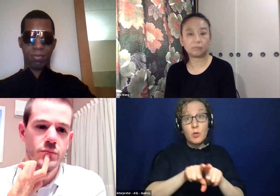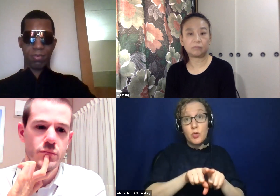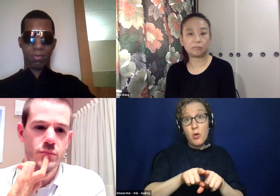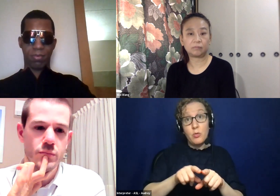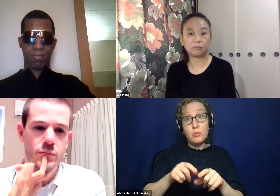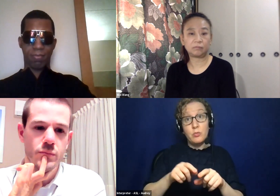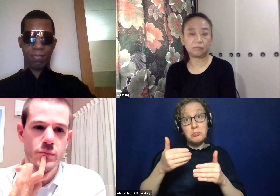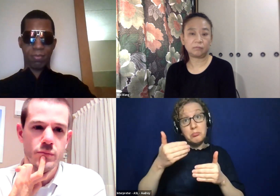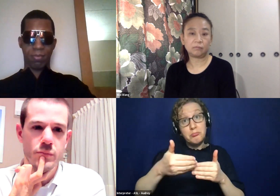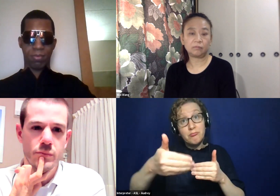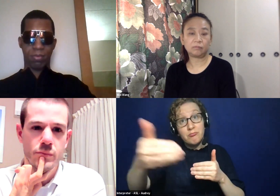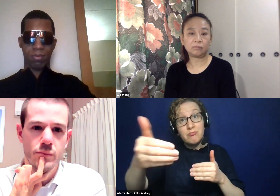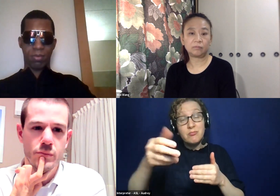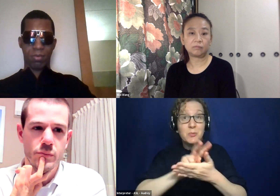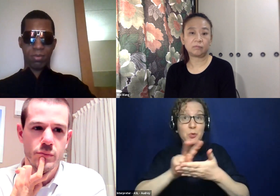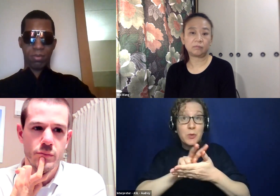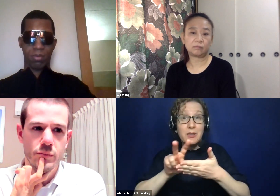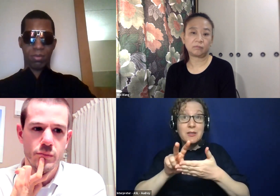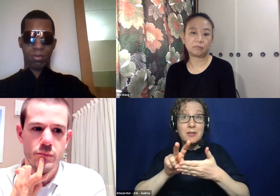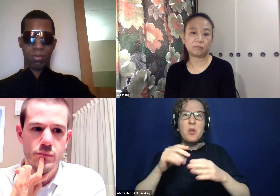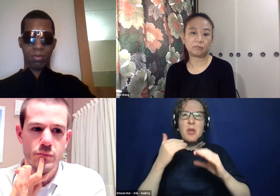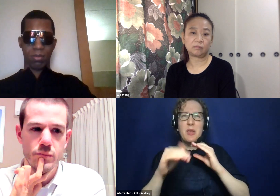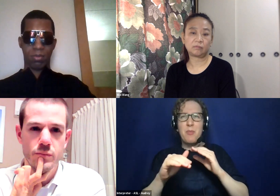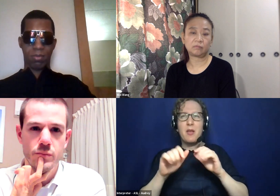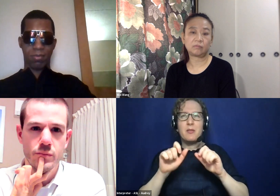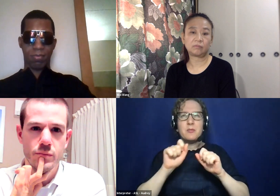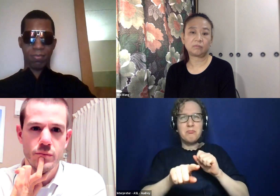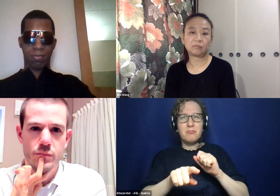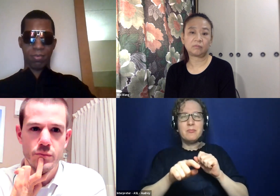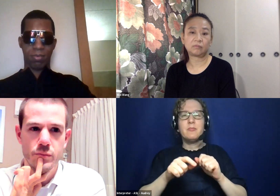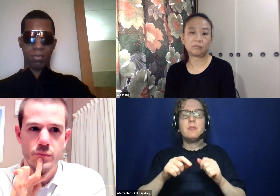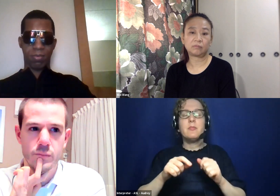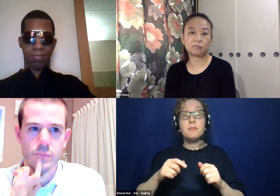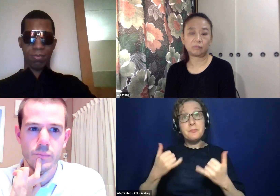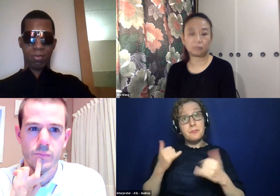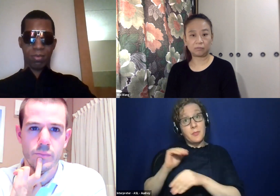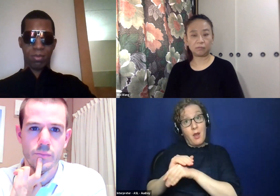couple weeks. We're going to send you a satisfaction survey tonight about this webinar